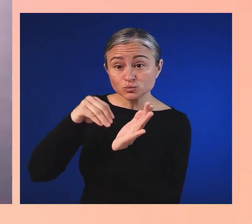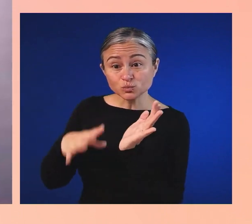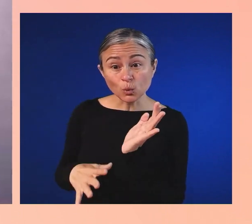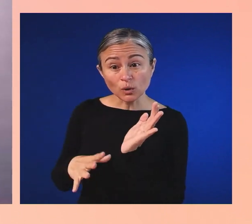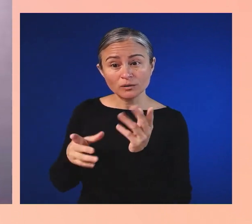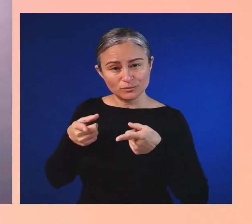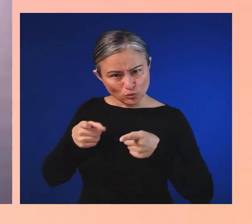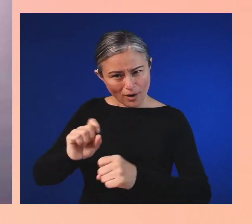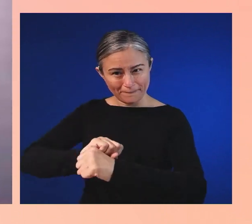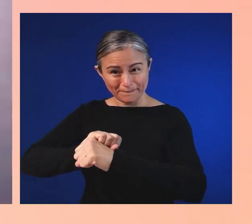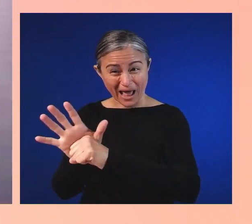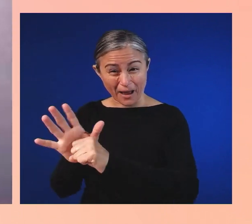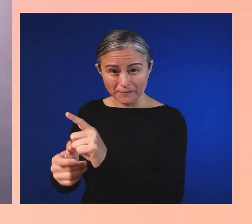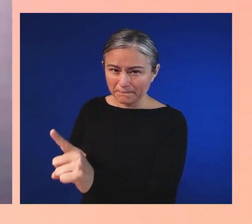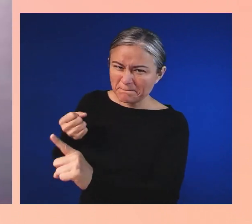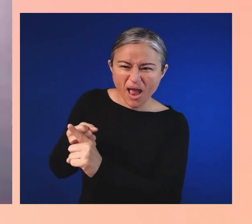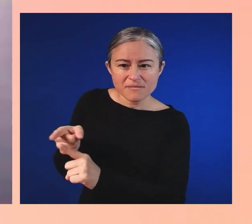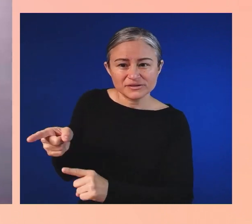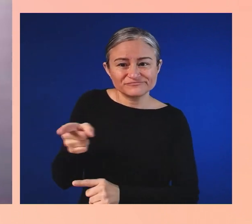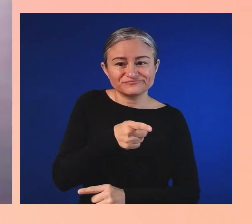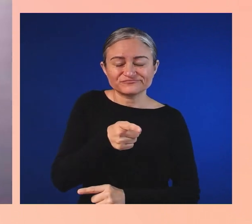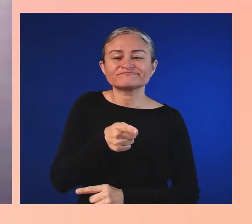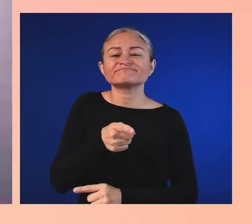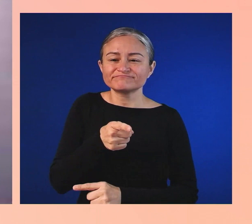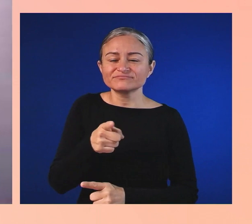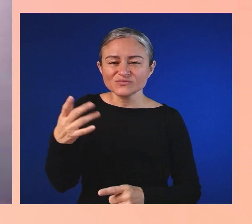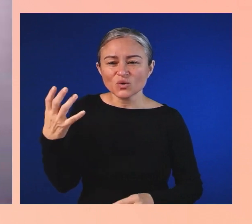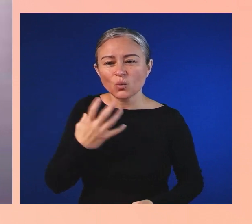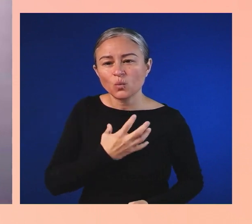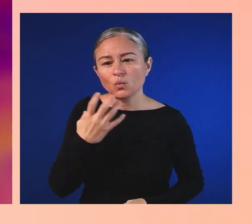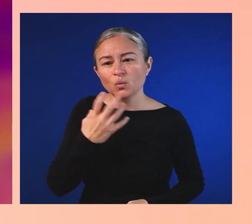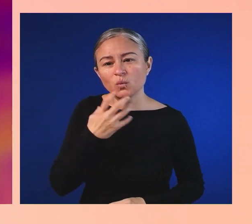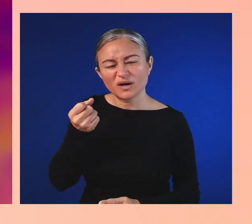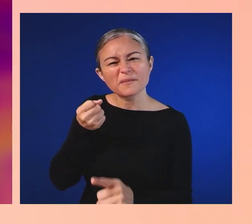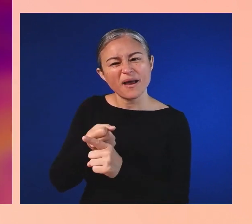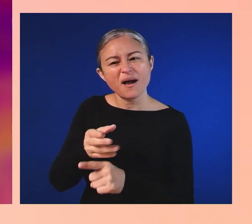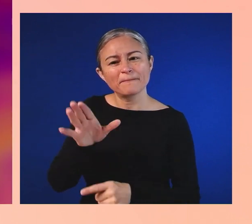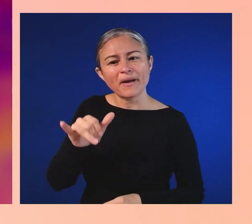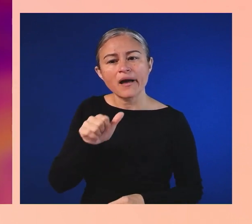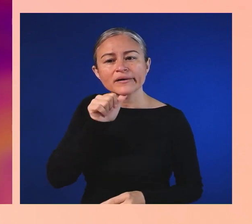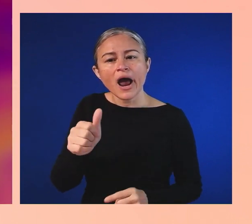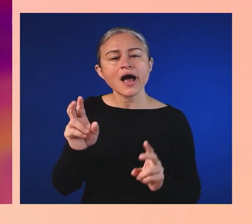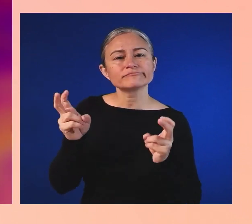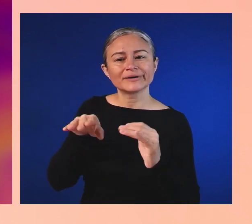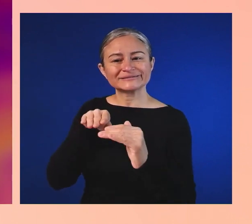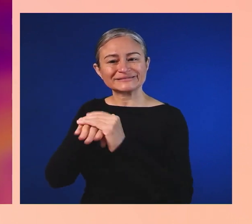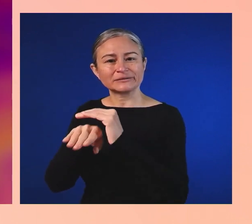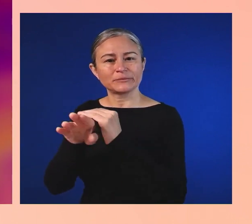inequitable tech and inaccessible technology. We have to continue to